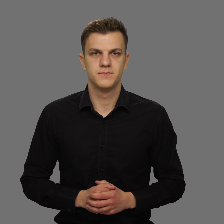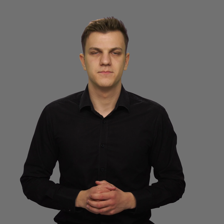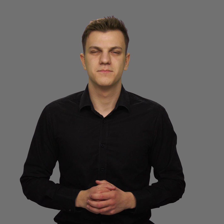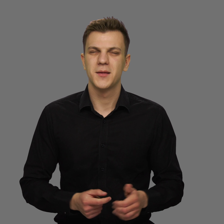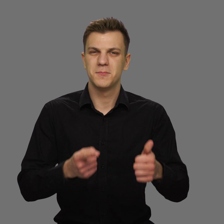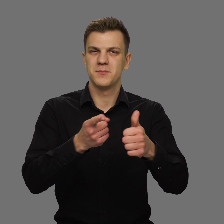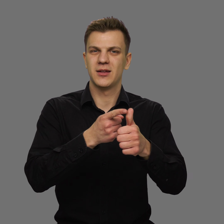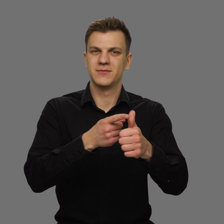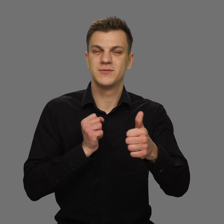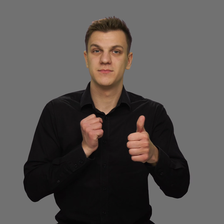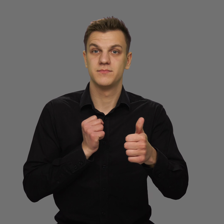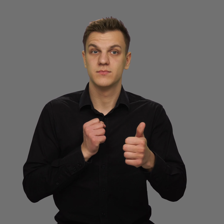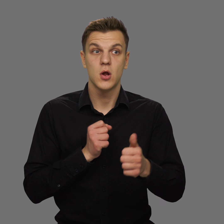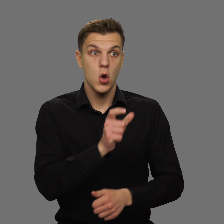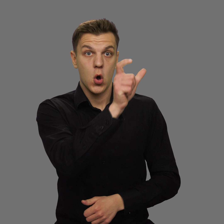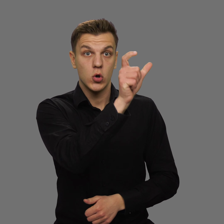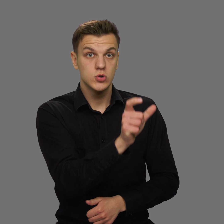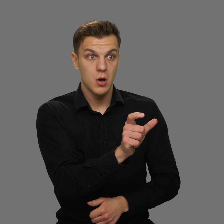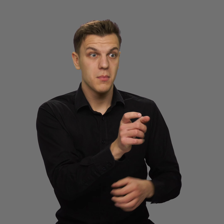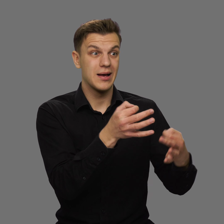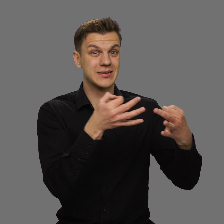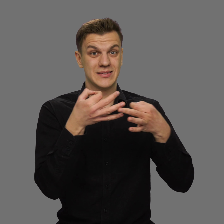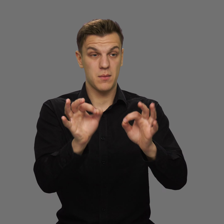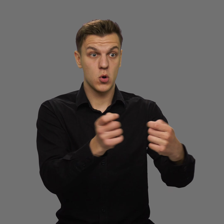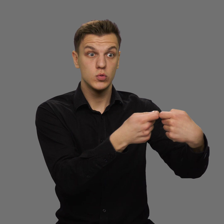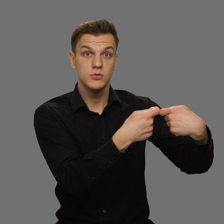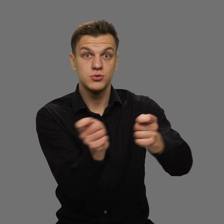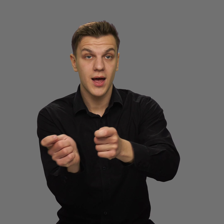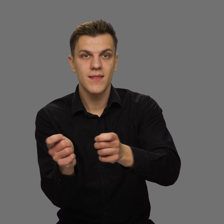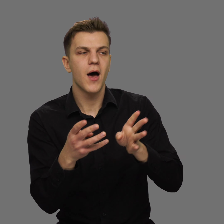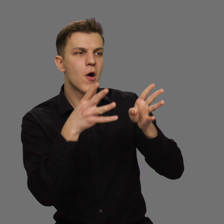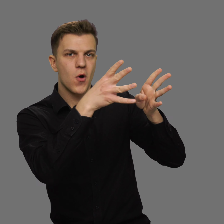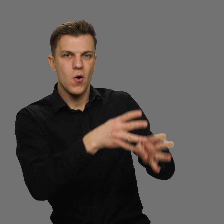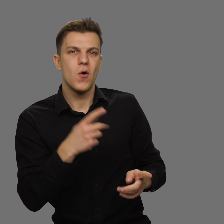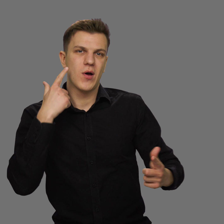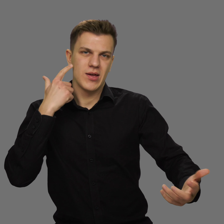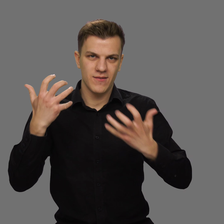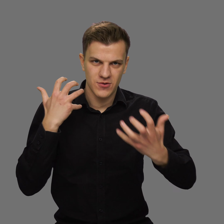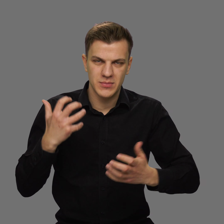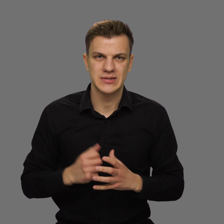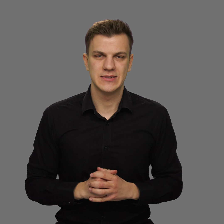1 Vendor data.